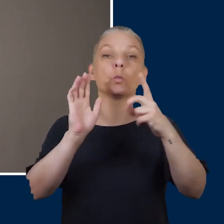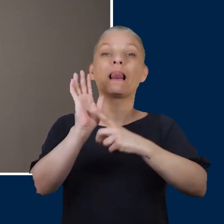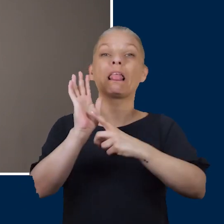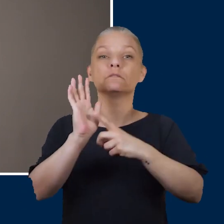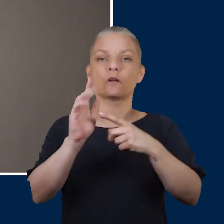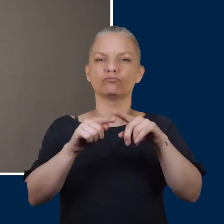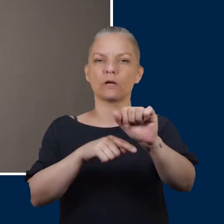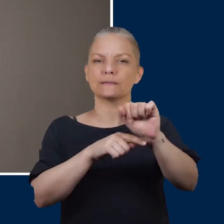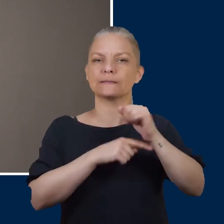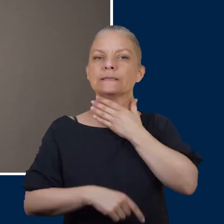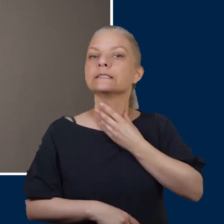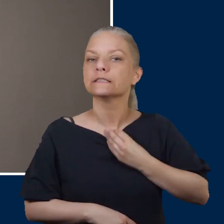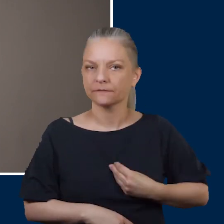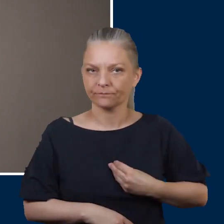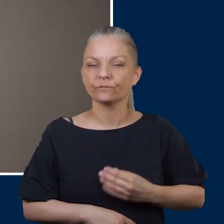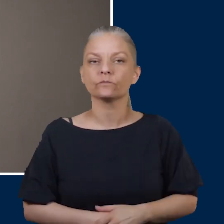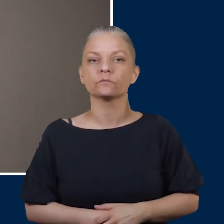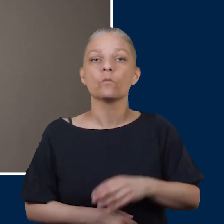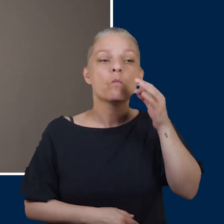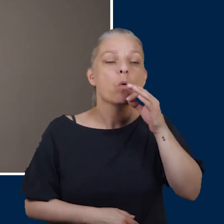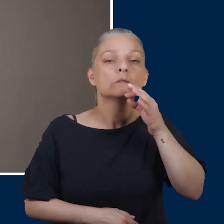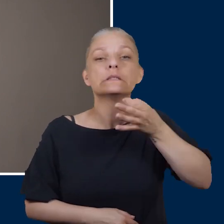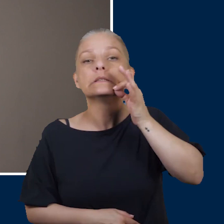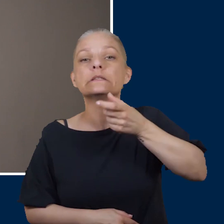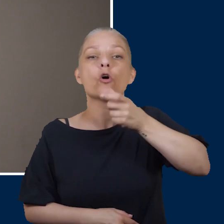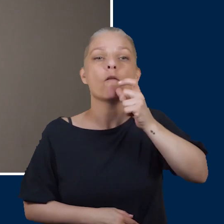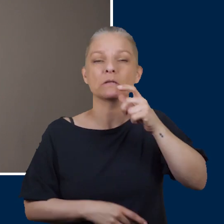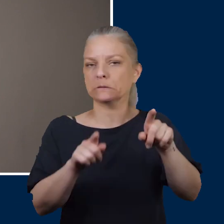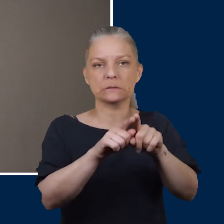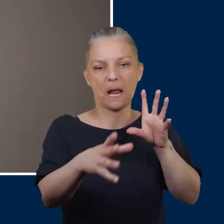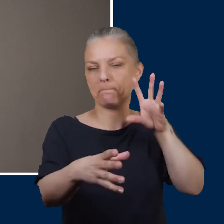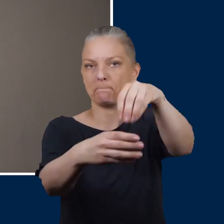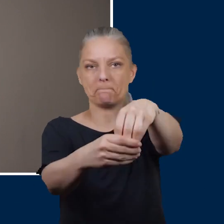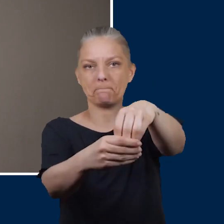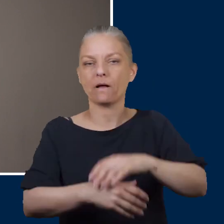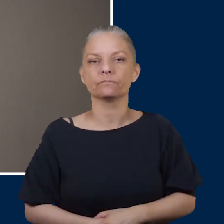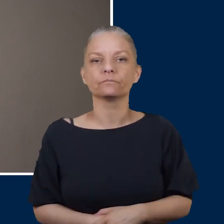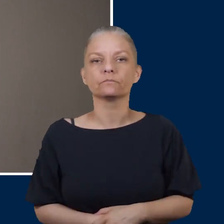Water, tea and coffee will count towards this take care with fluids which have